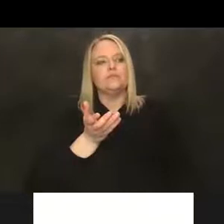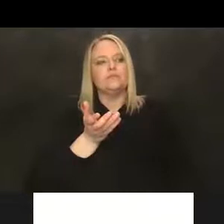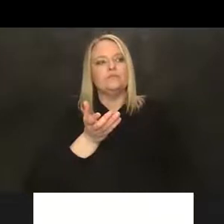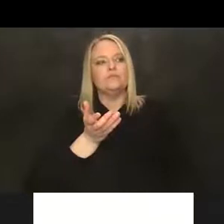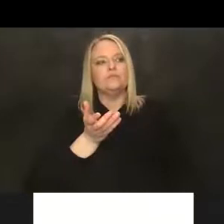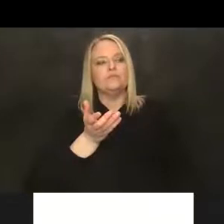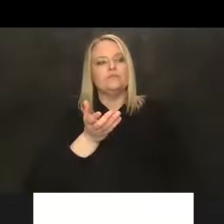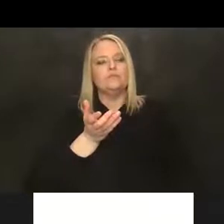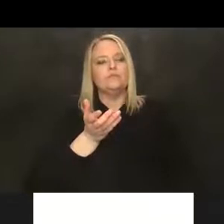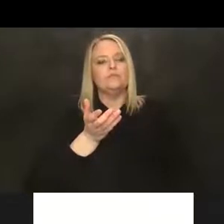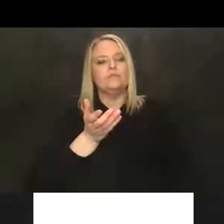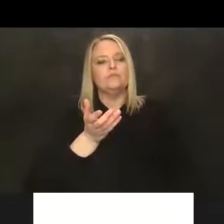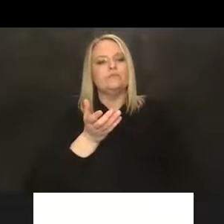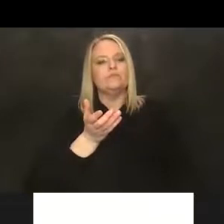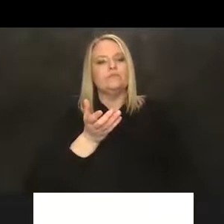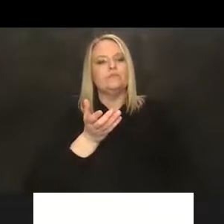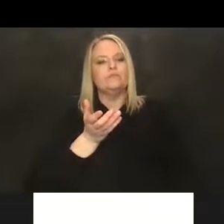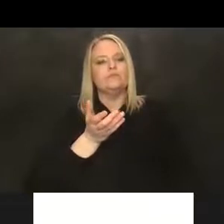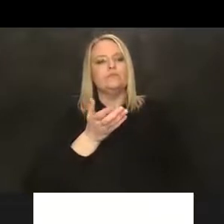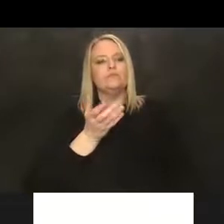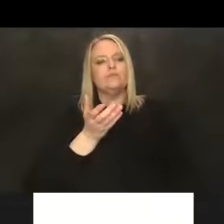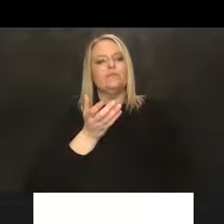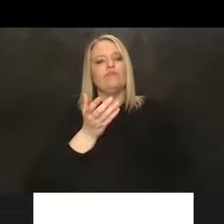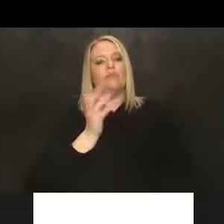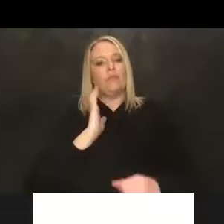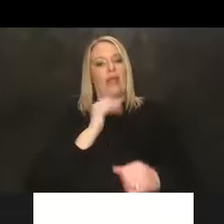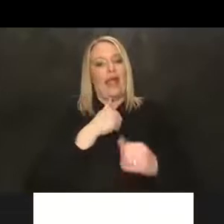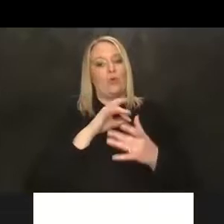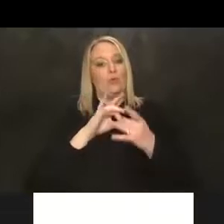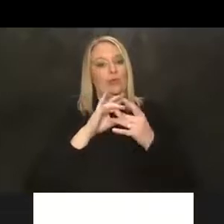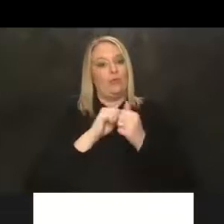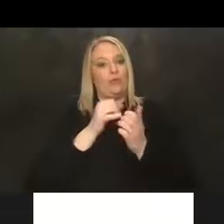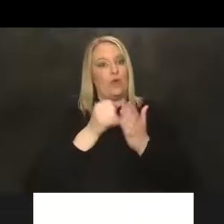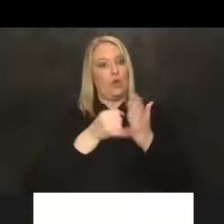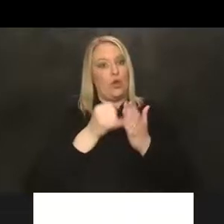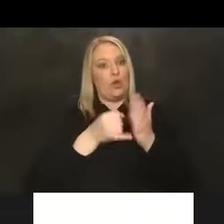Well, I think our relation to art has- everyone's relations art has changed during this...